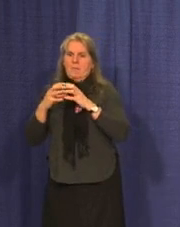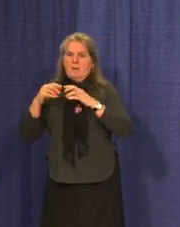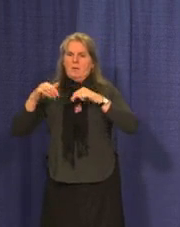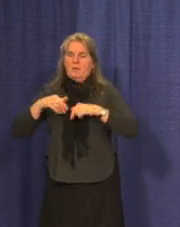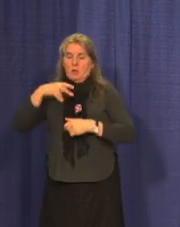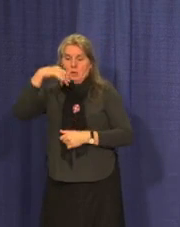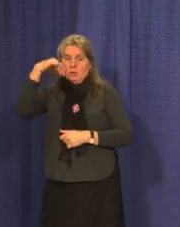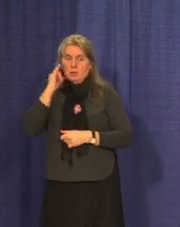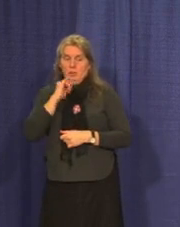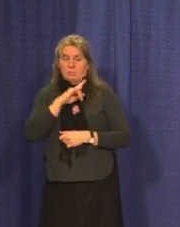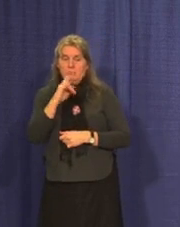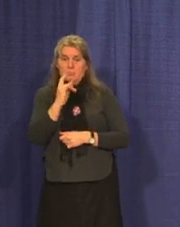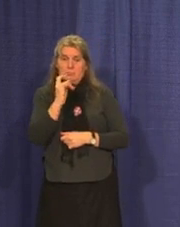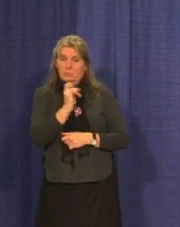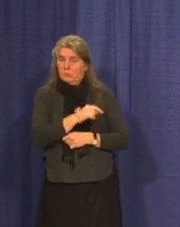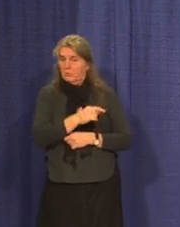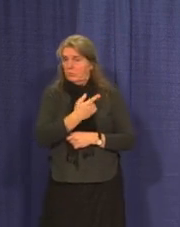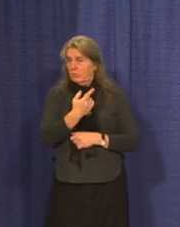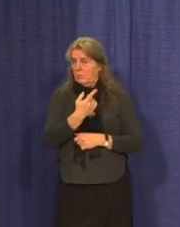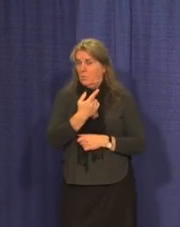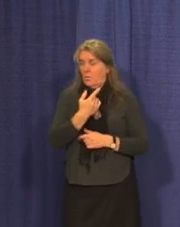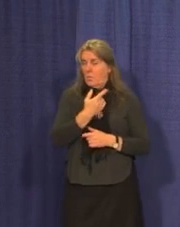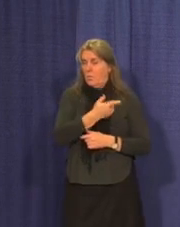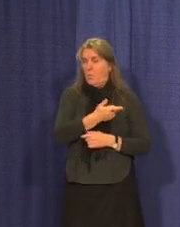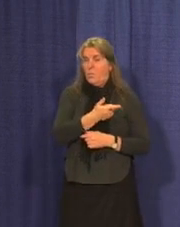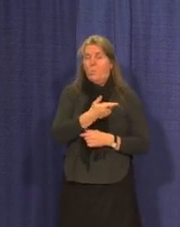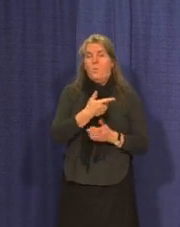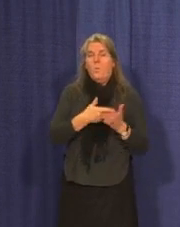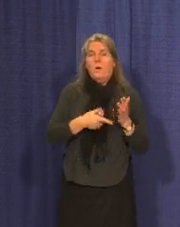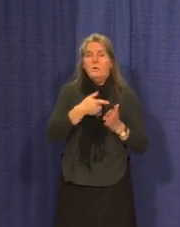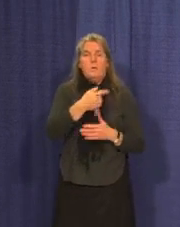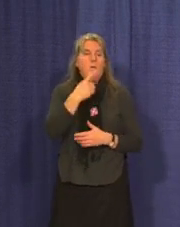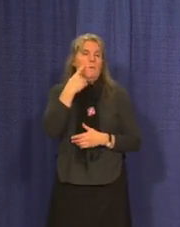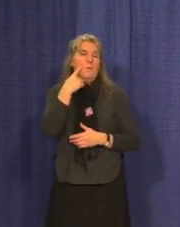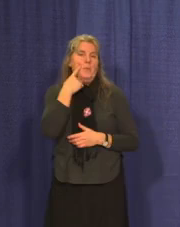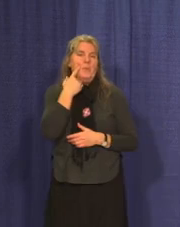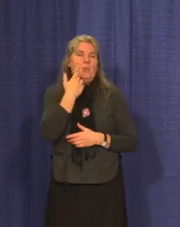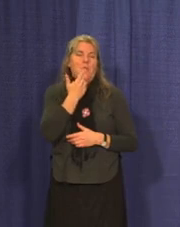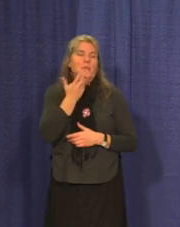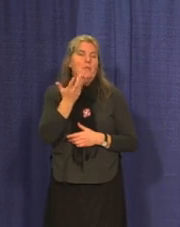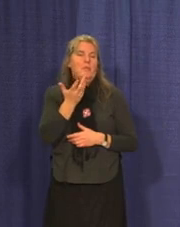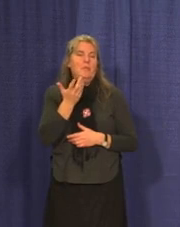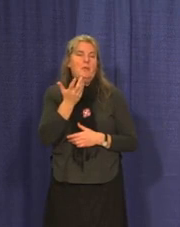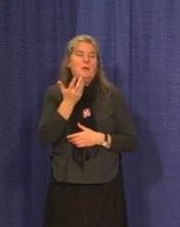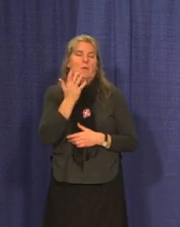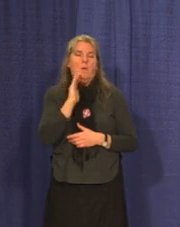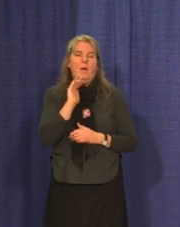bubble here in the territory, I am wondering... What is the outlook on